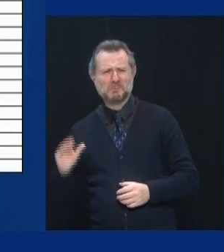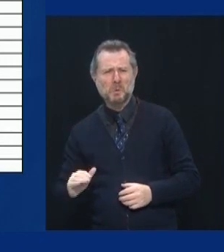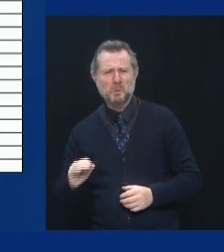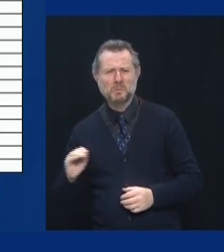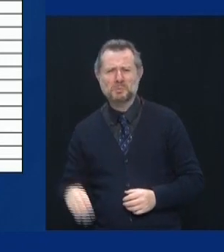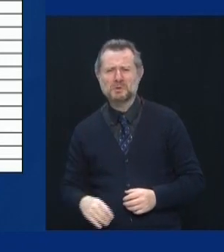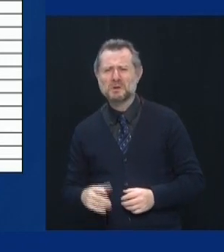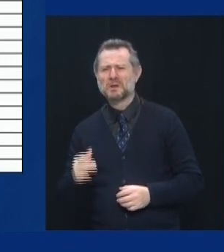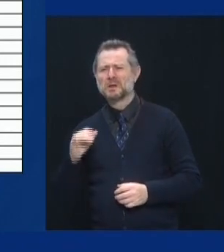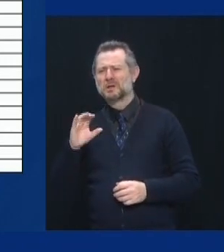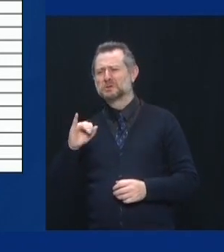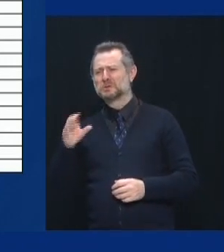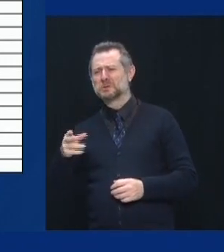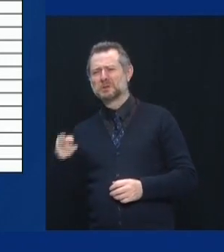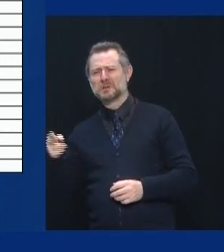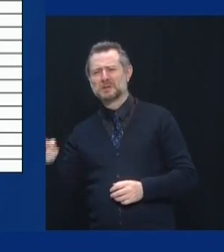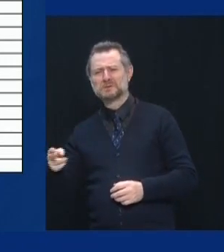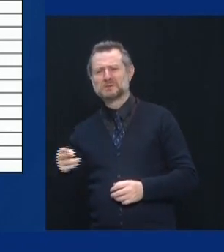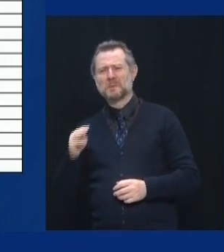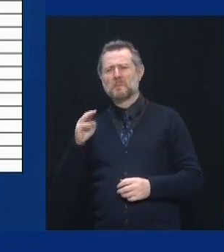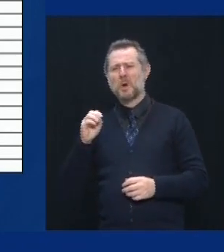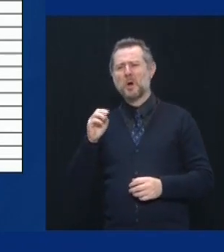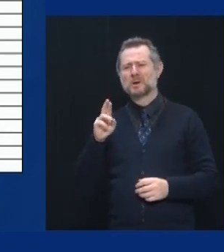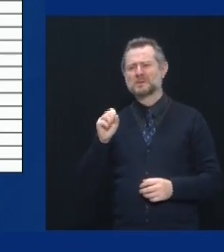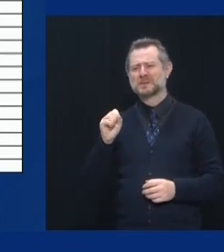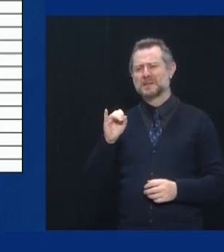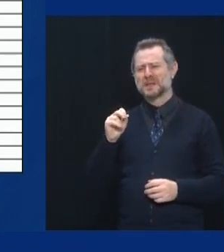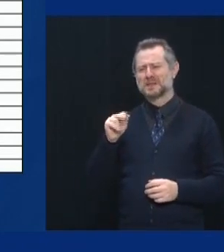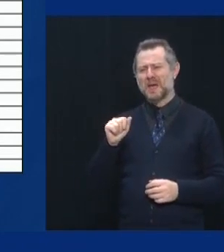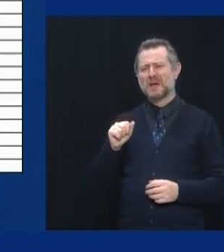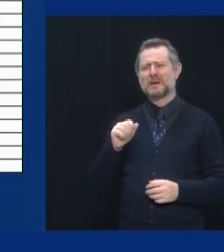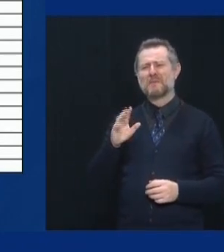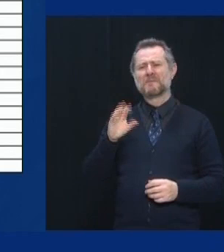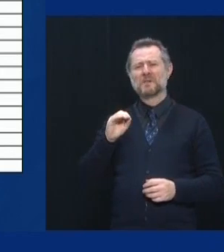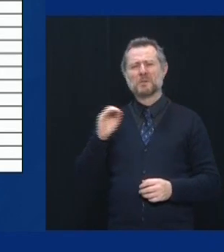NEW YORK CITY HEALTH AND HOSPITALS JACOBY, 50%.